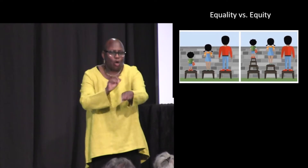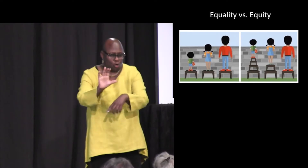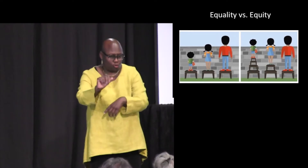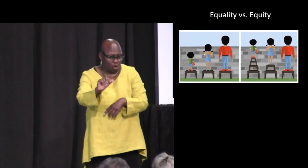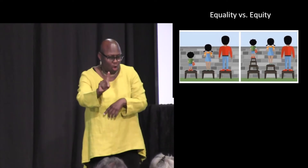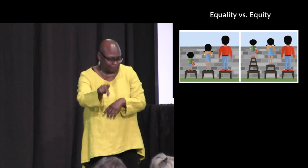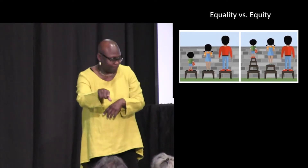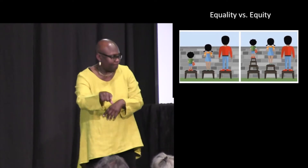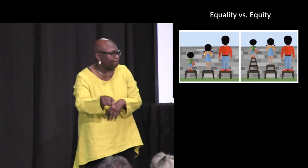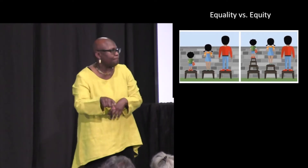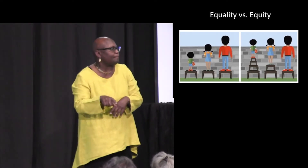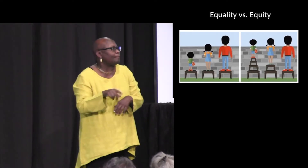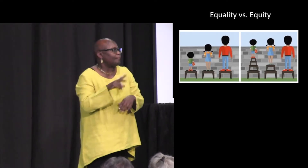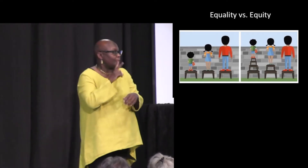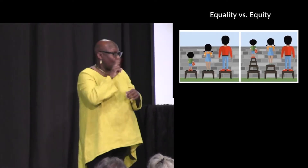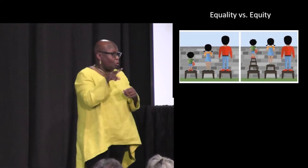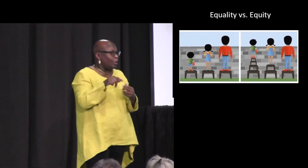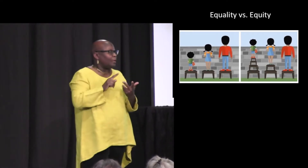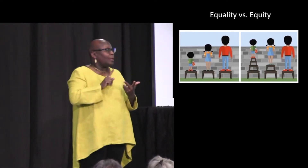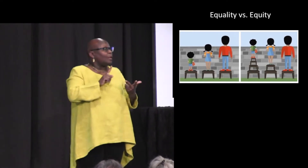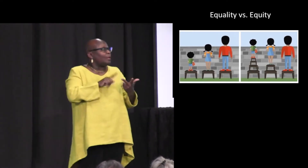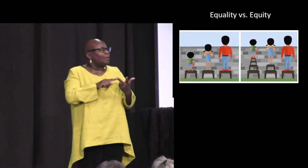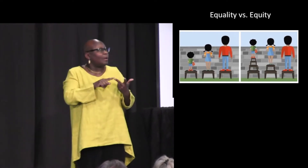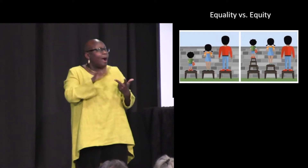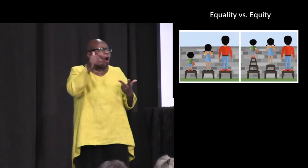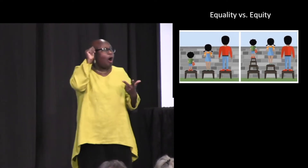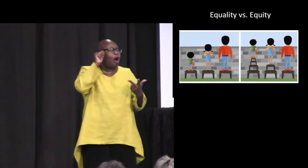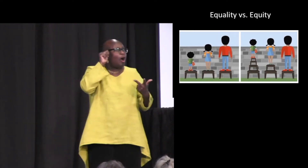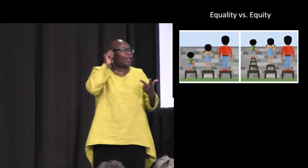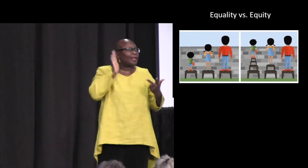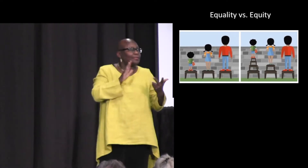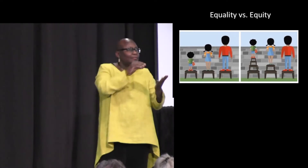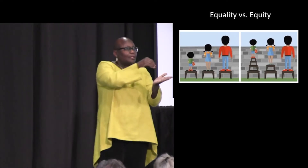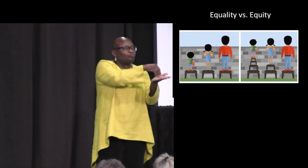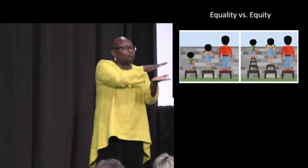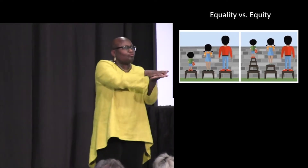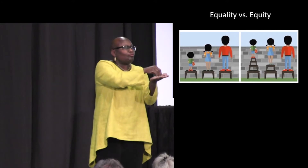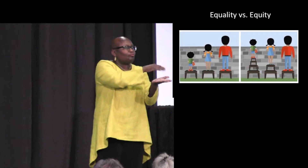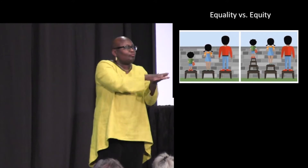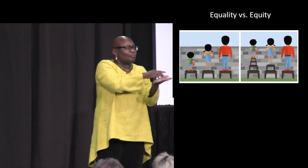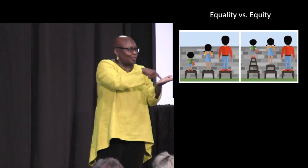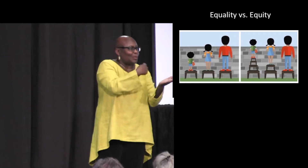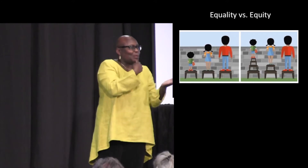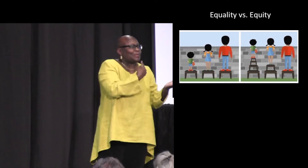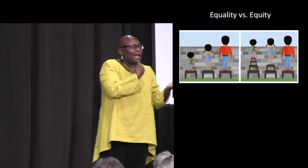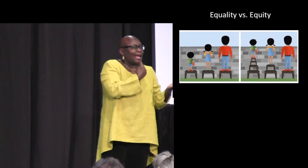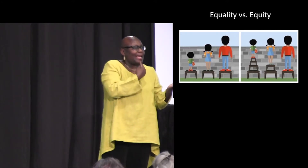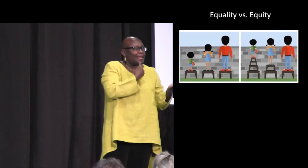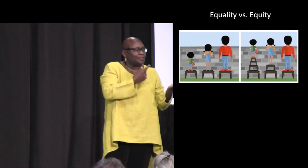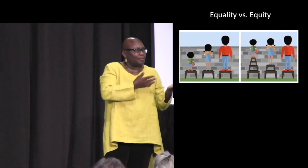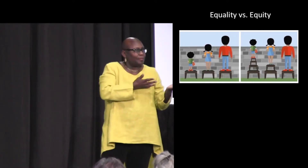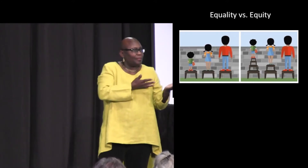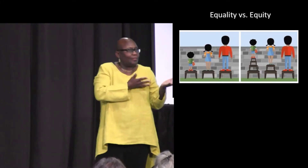Now think of it in terms of your IEPs. Are you applying the same language in all